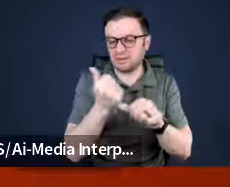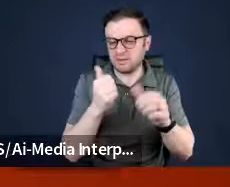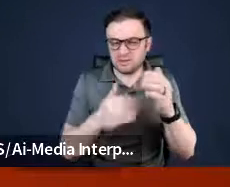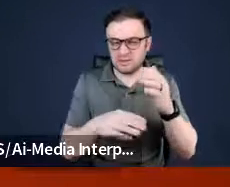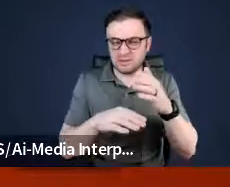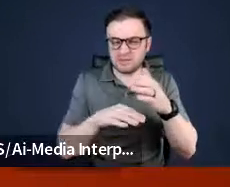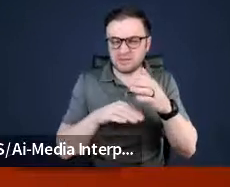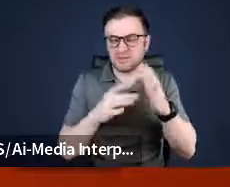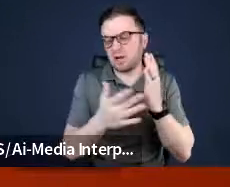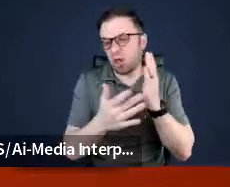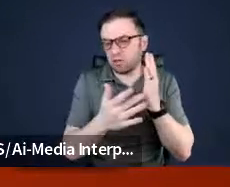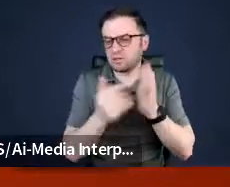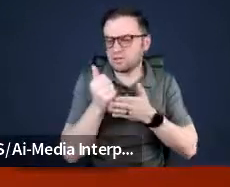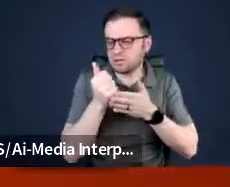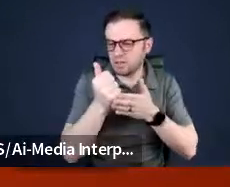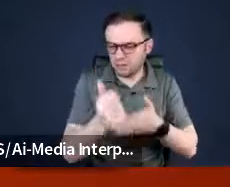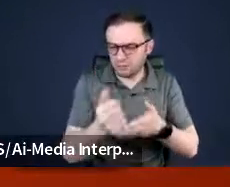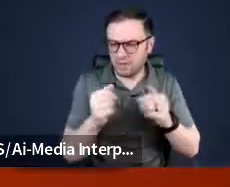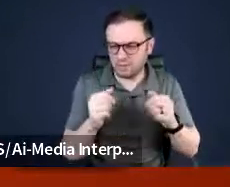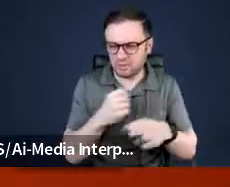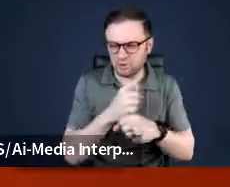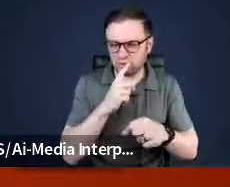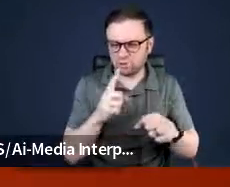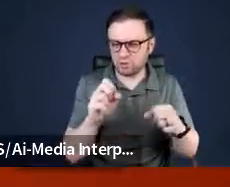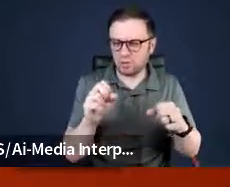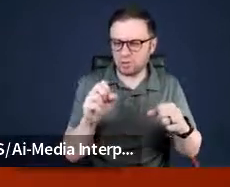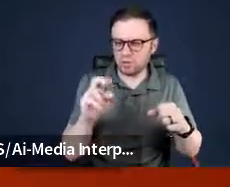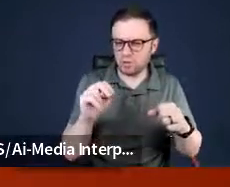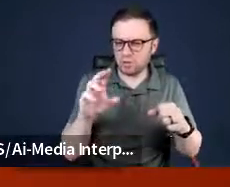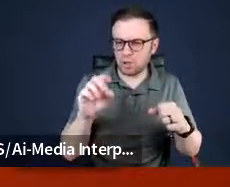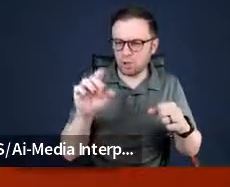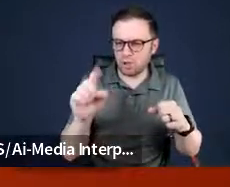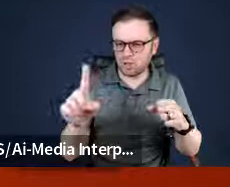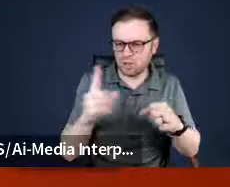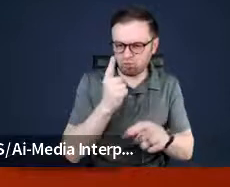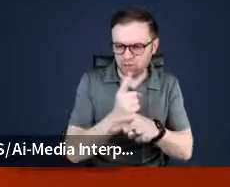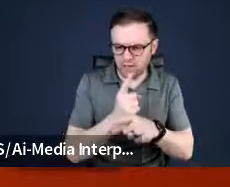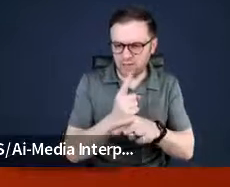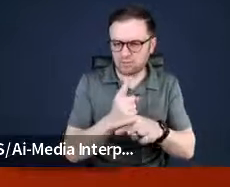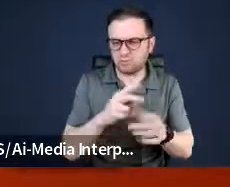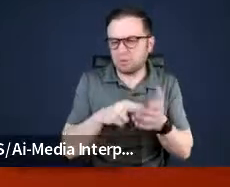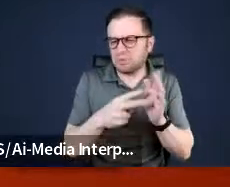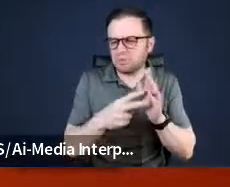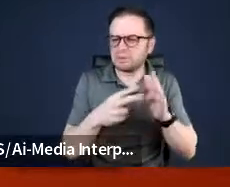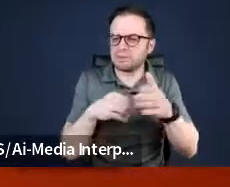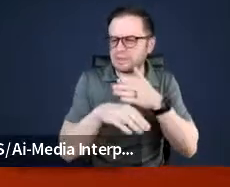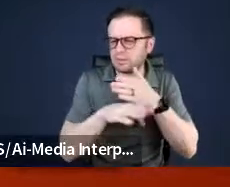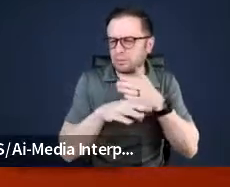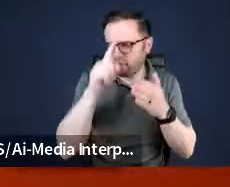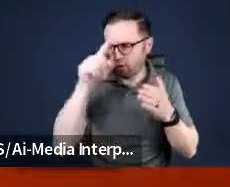in a traditional manner, perhaps the end-user needs to use assistive technologies and needs to access content that is encoded correctly,